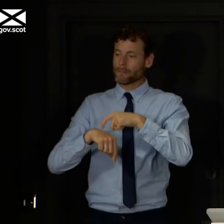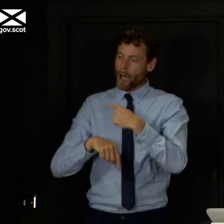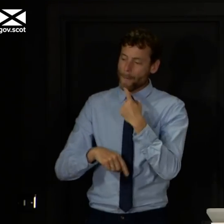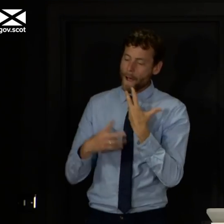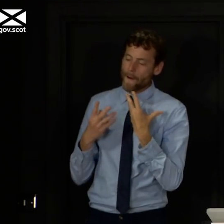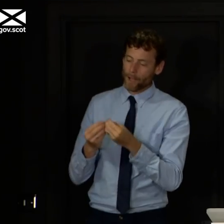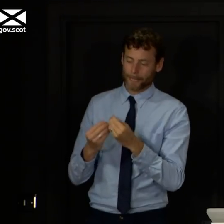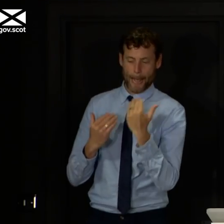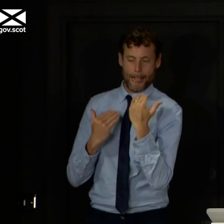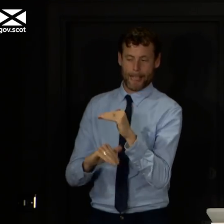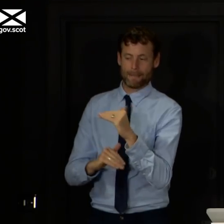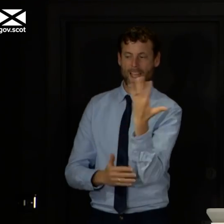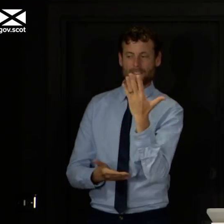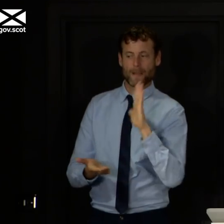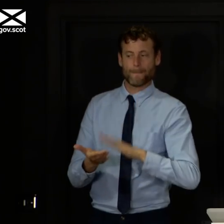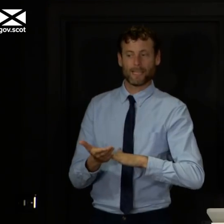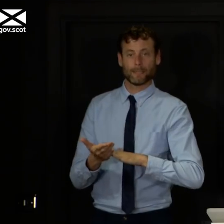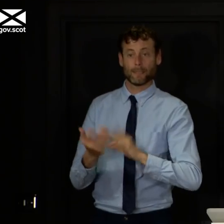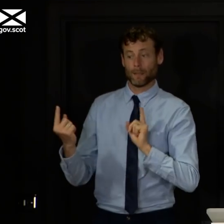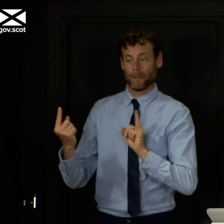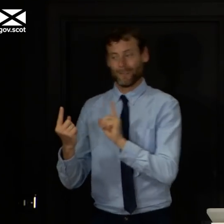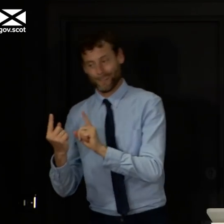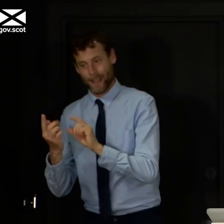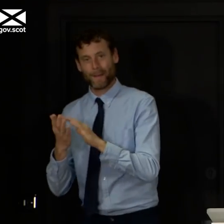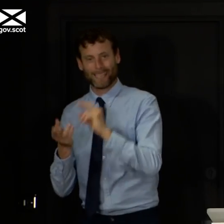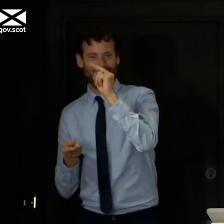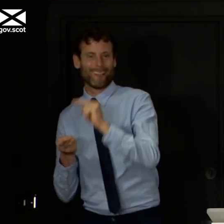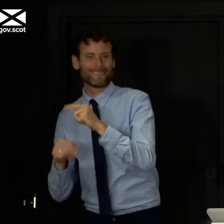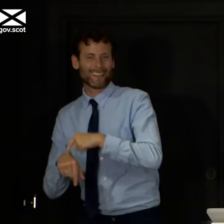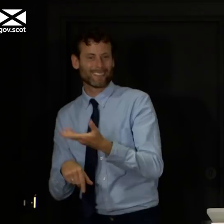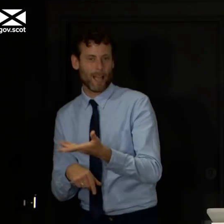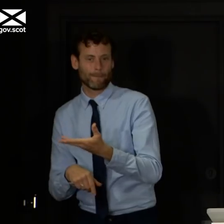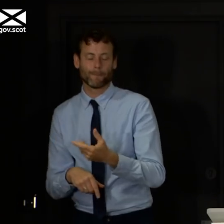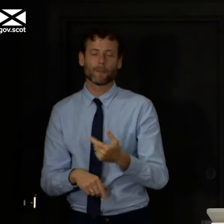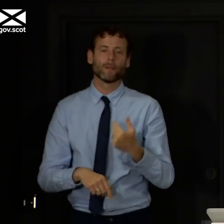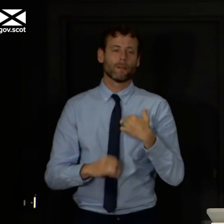may be different. My last point before I hand over to Gregor is that some of the emerging